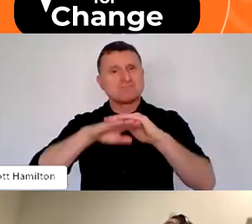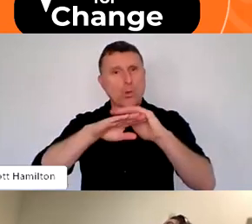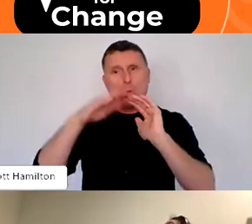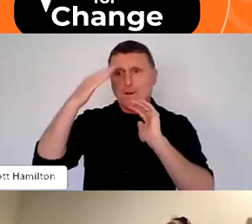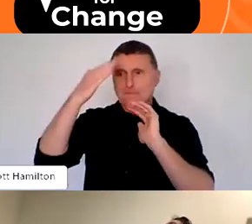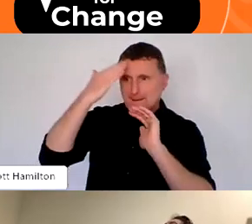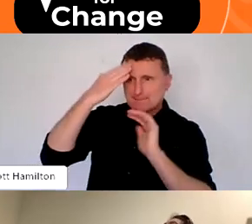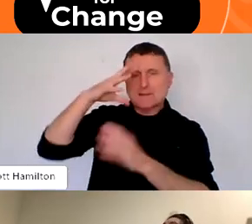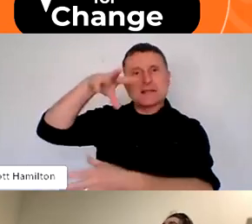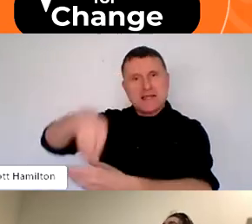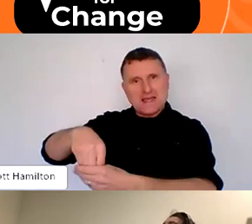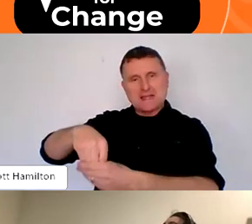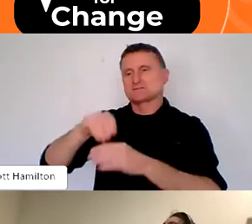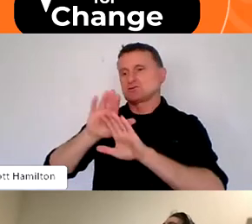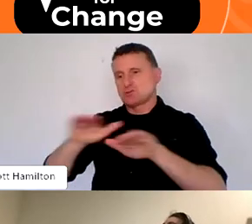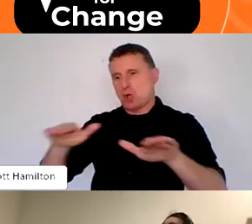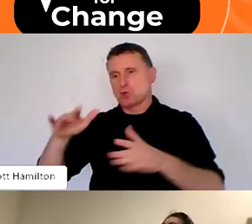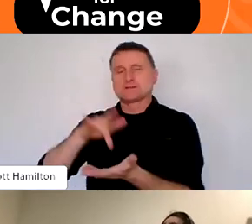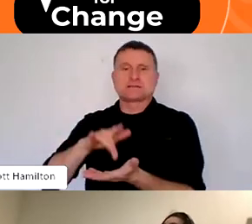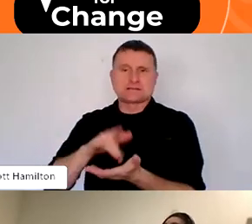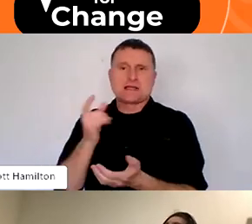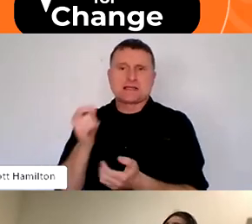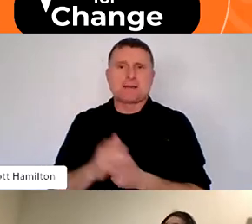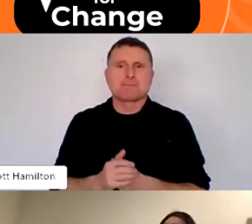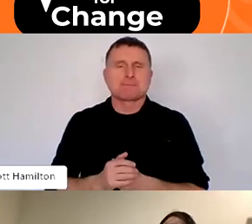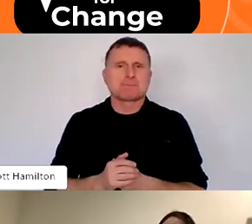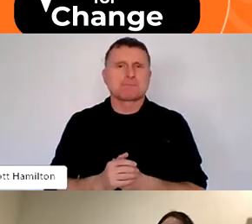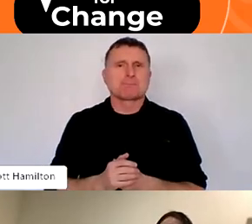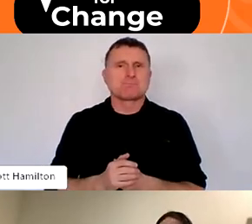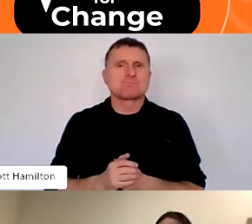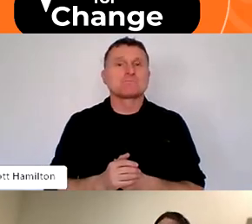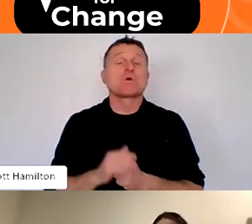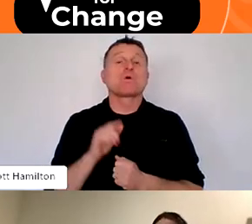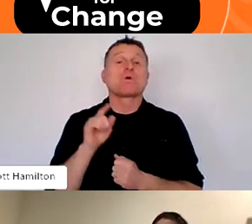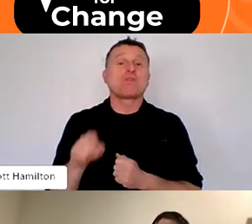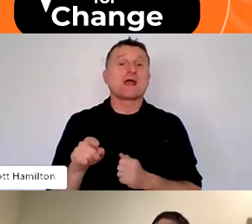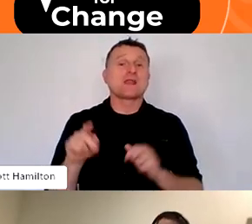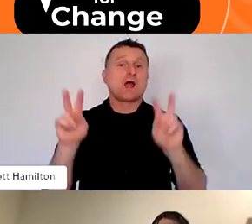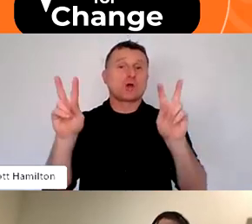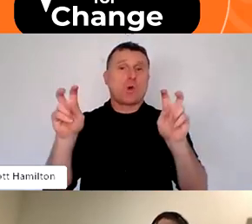embraced as such. I'd like to leave you with this quote from Lisa Friedman,